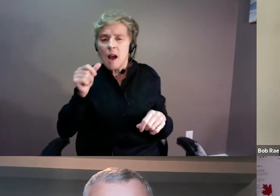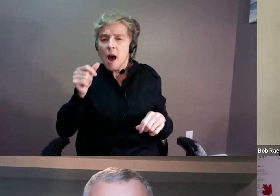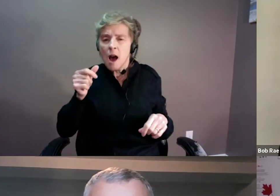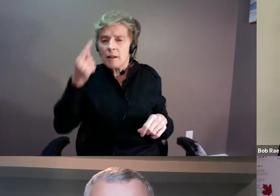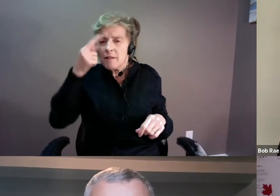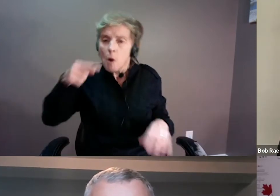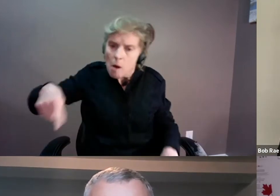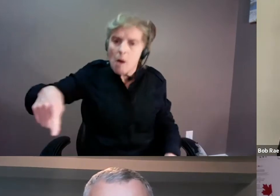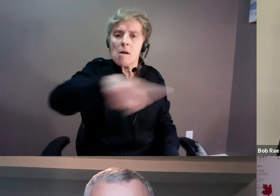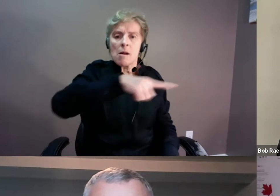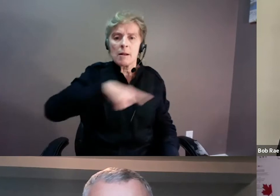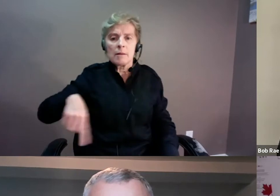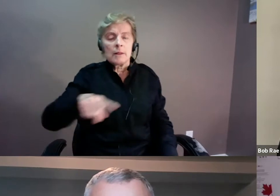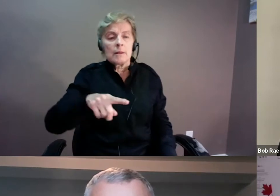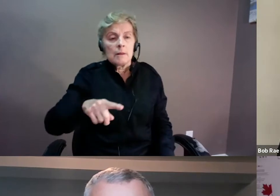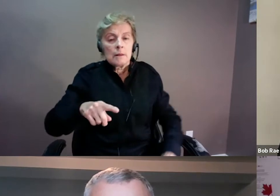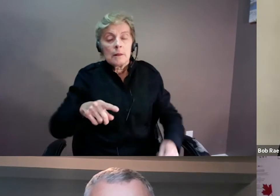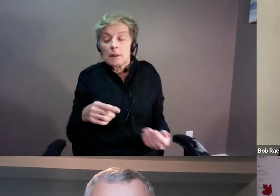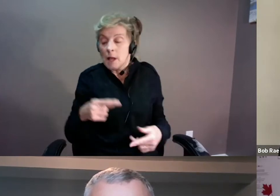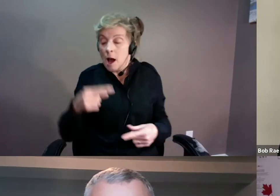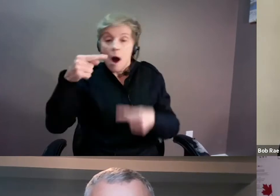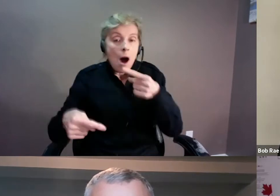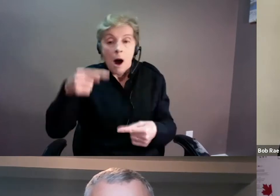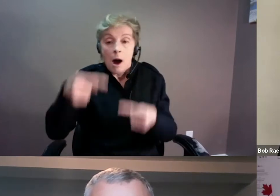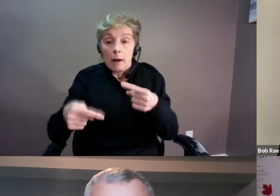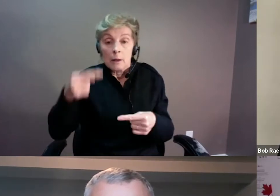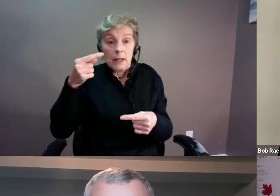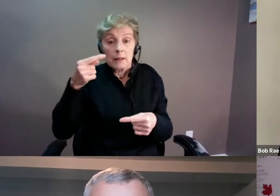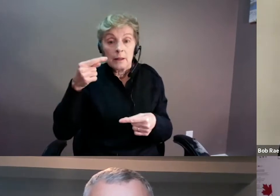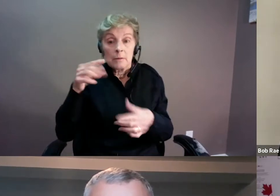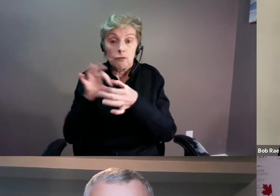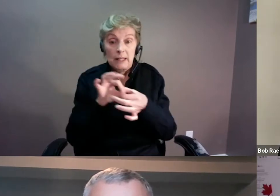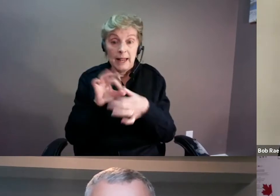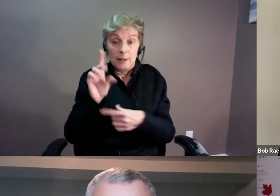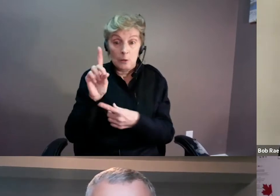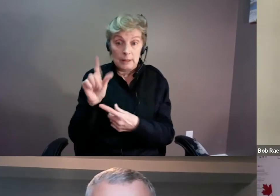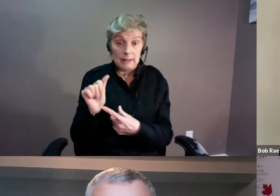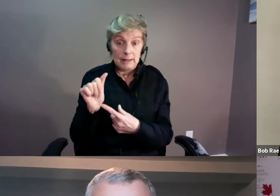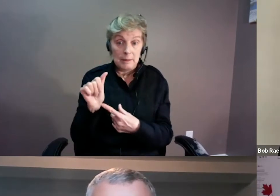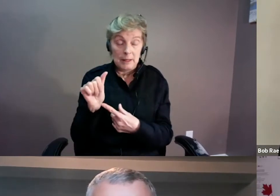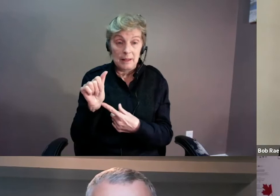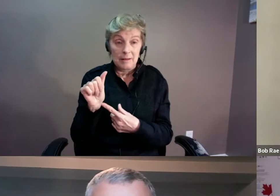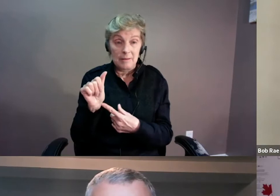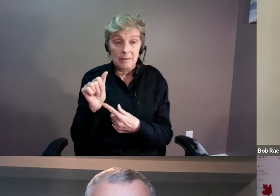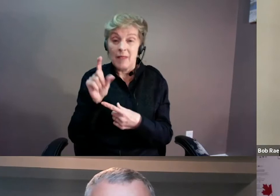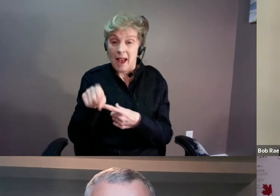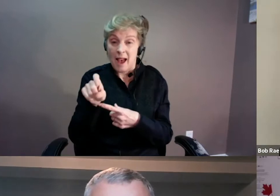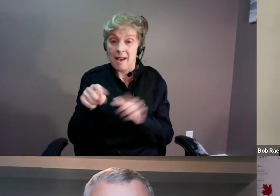And I think the key argument on disability is to really, really demonstrate to everybody that